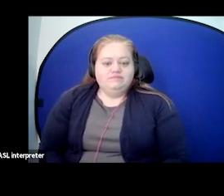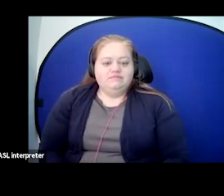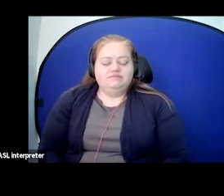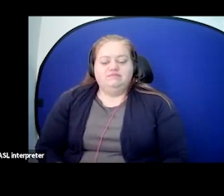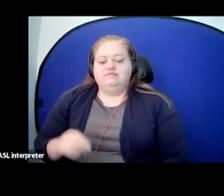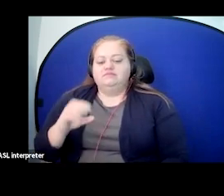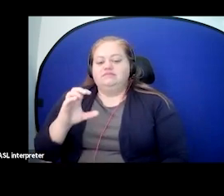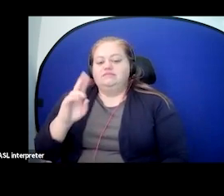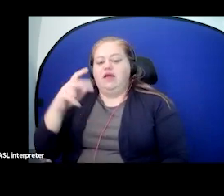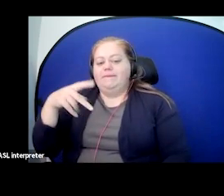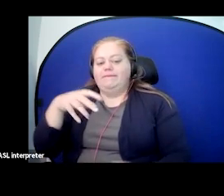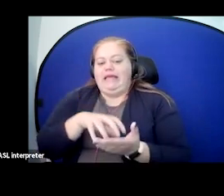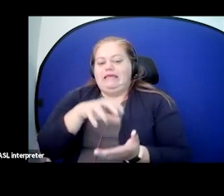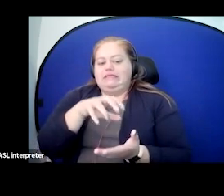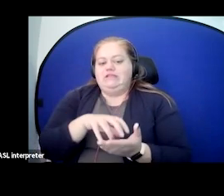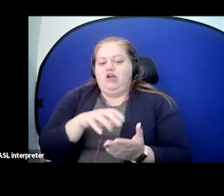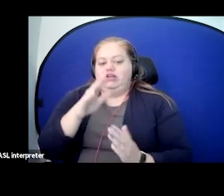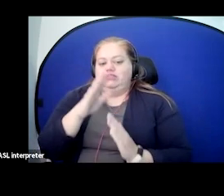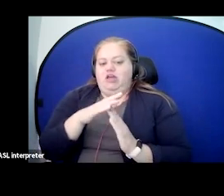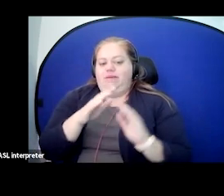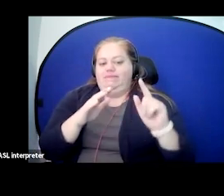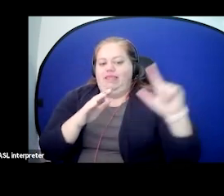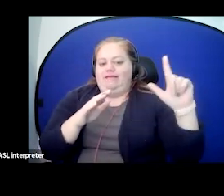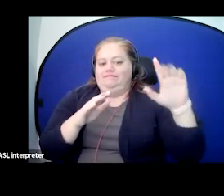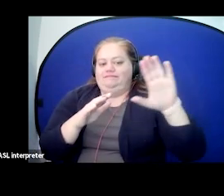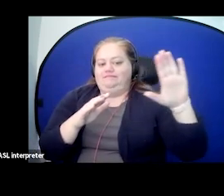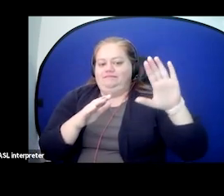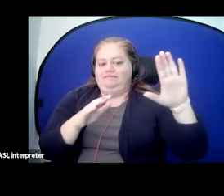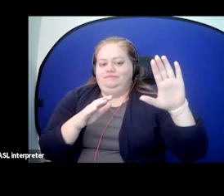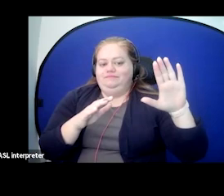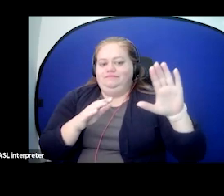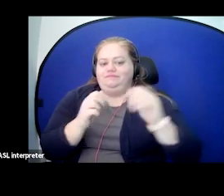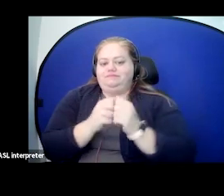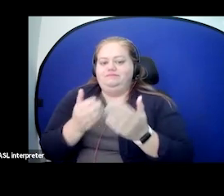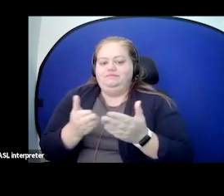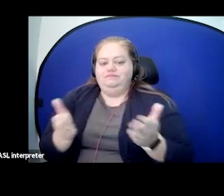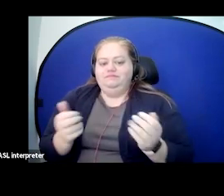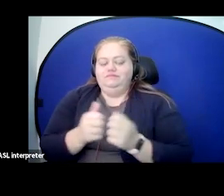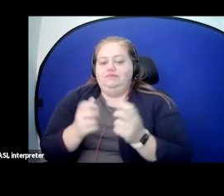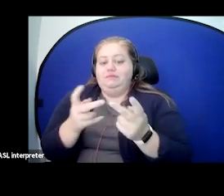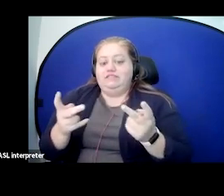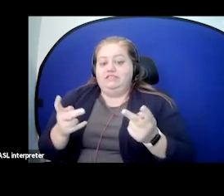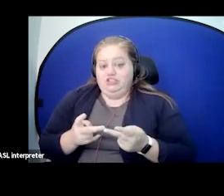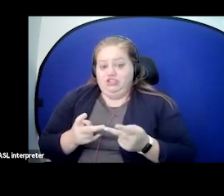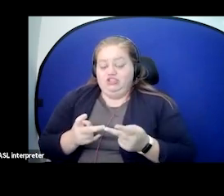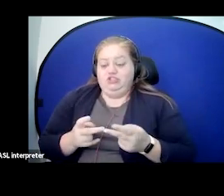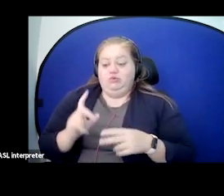to the left side of the shelf. So with things like position, it's